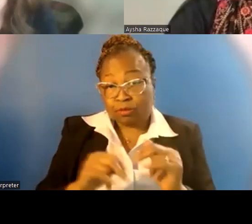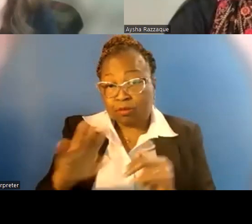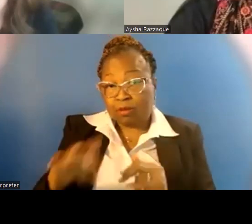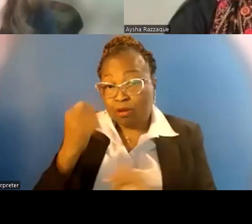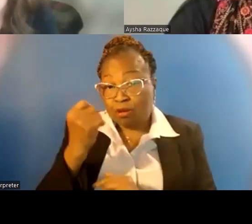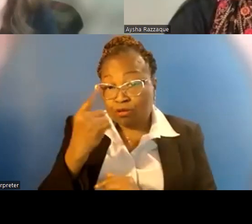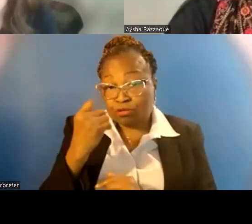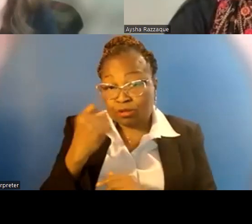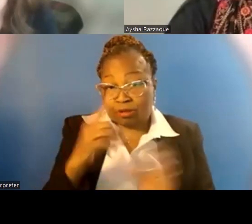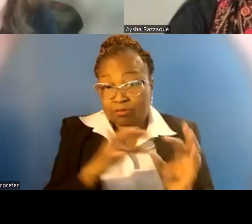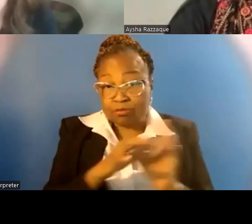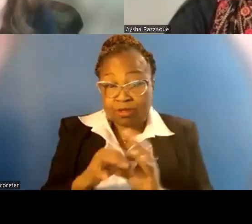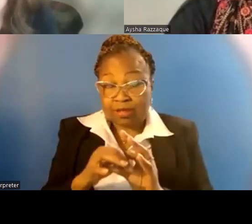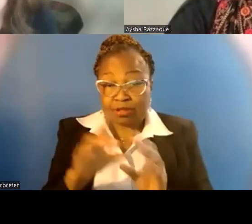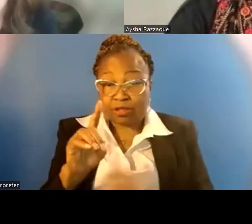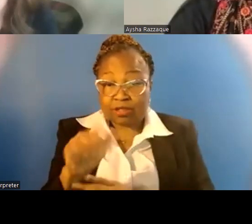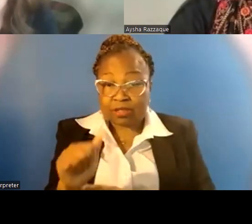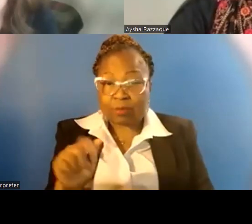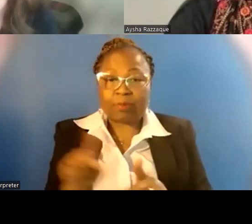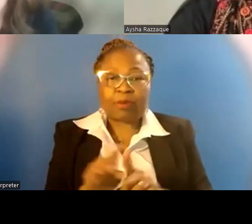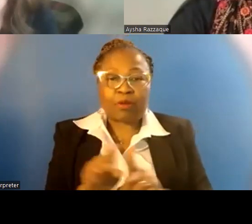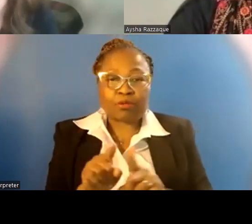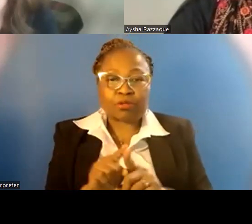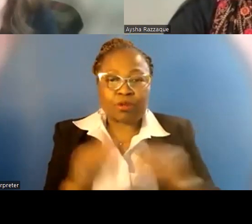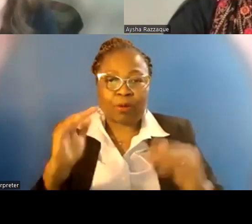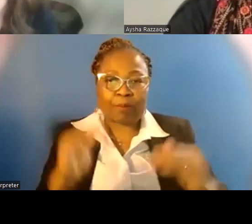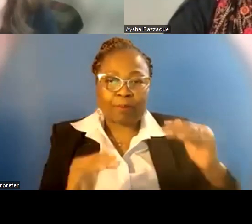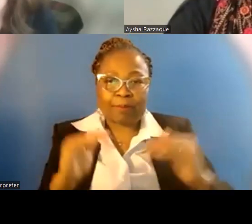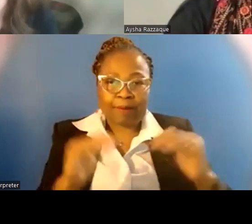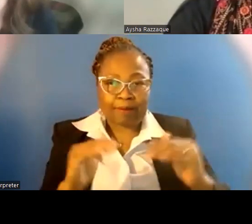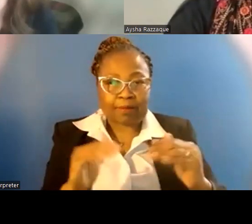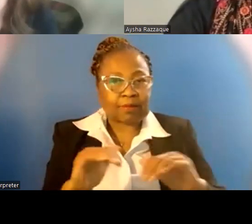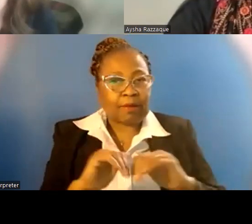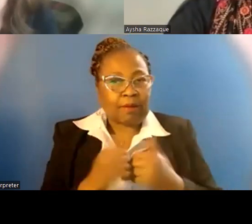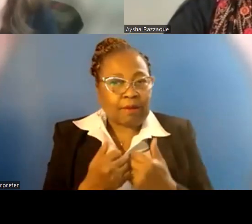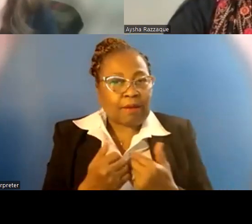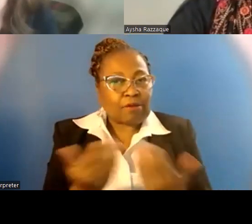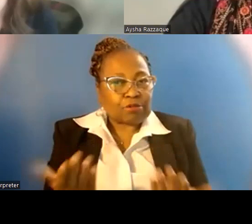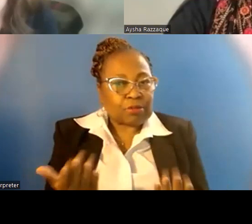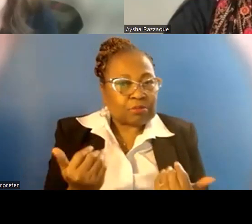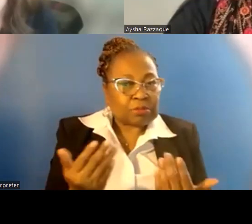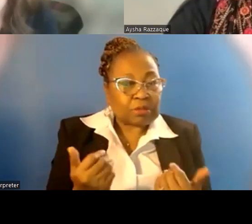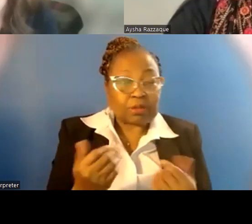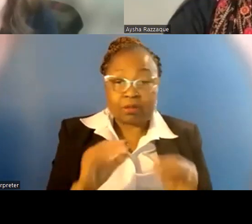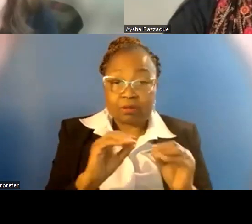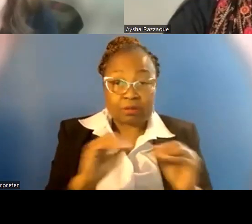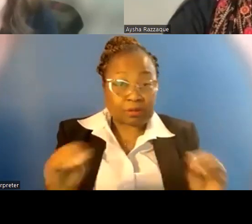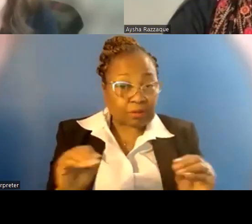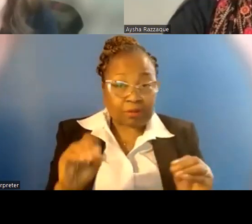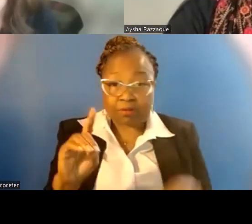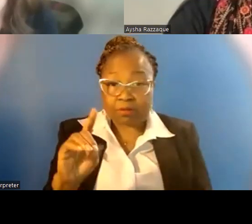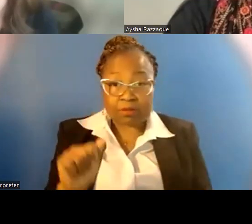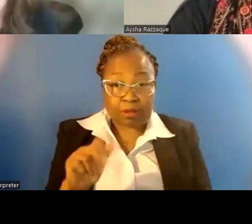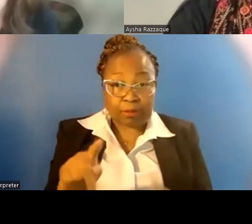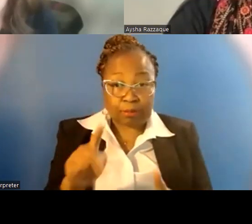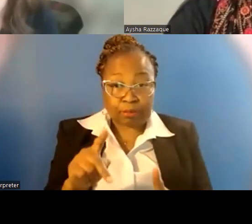but also balance how are we bringing in non-disabled folks into the conversation to increase their understanding